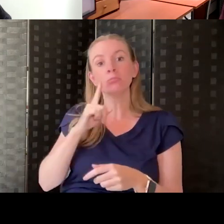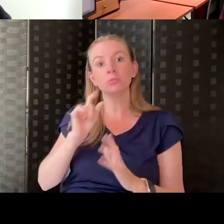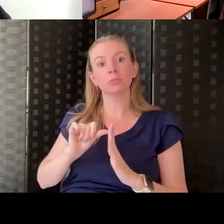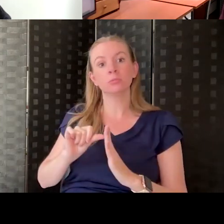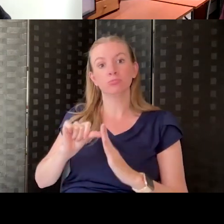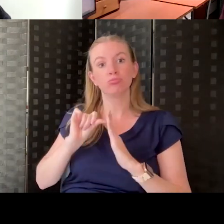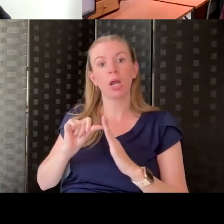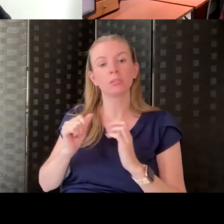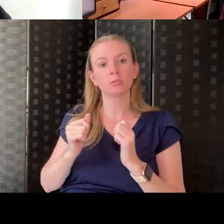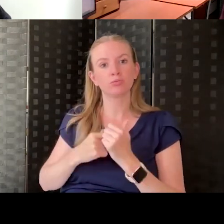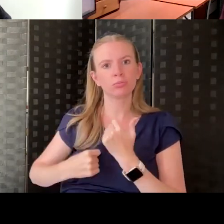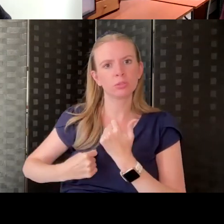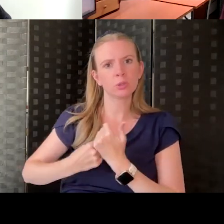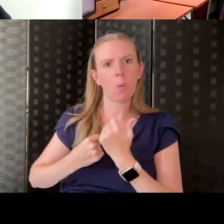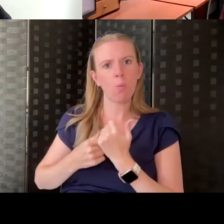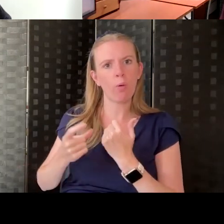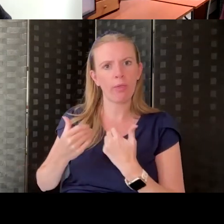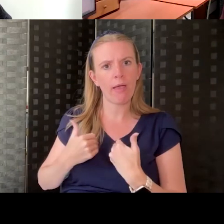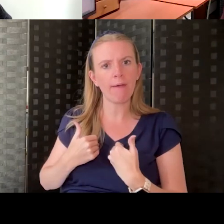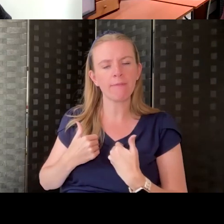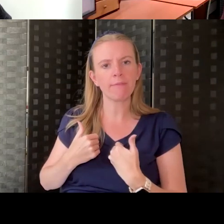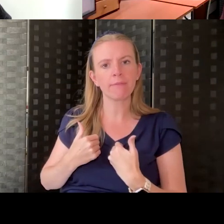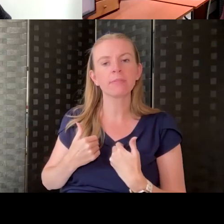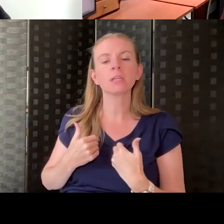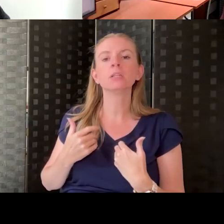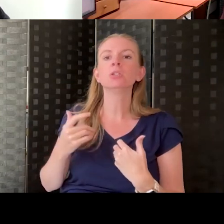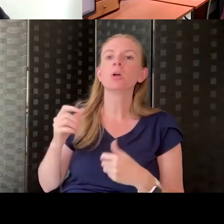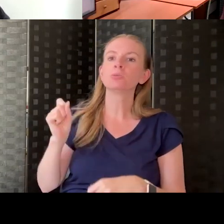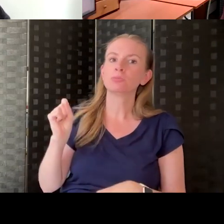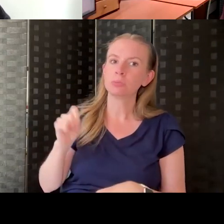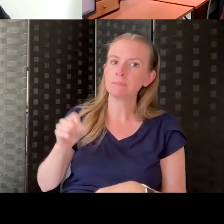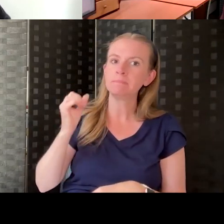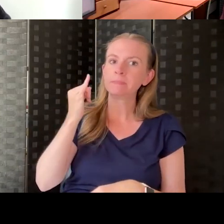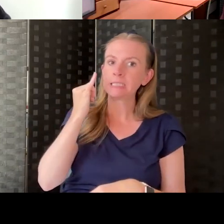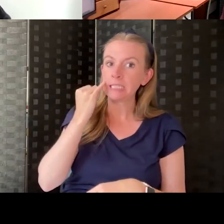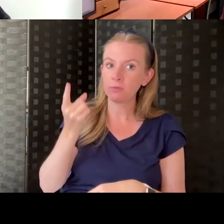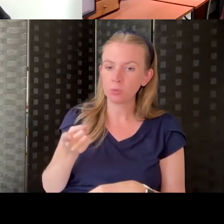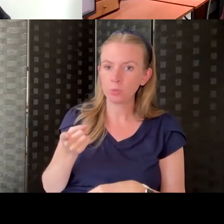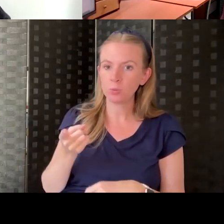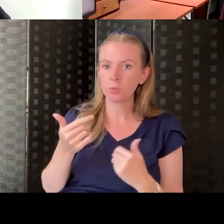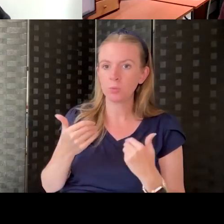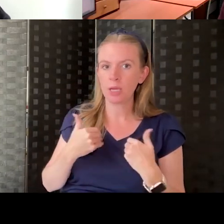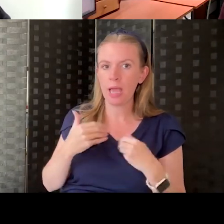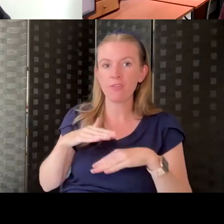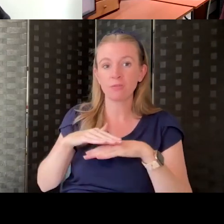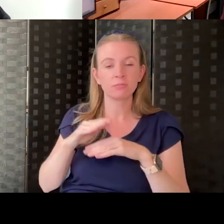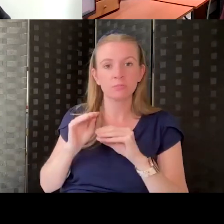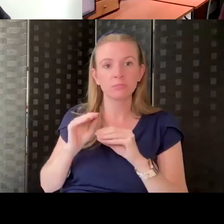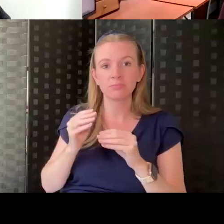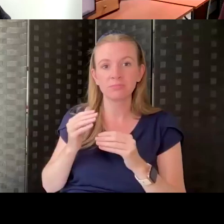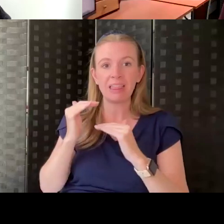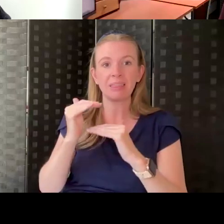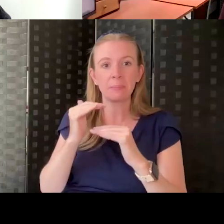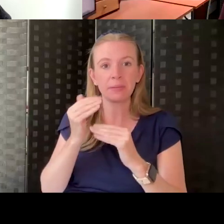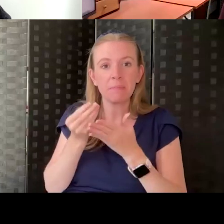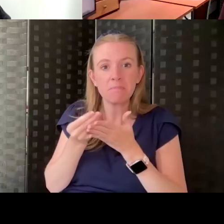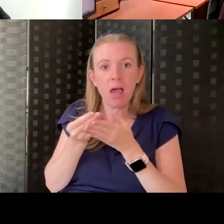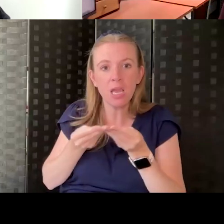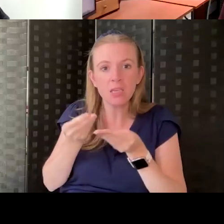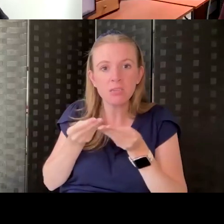the level of support that they had in there. If you have minimum budget or just a solo team,